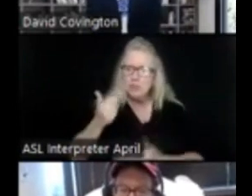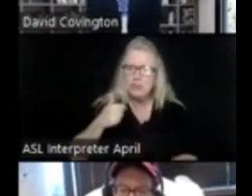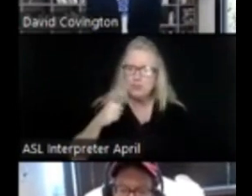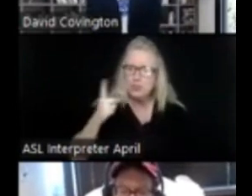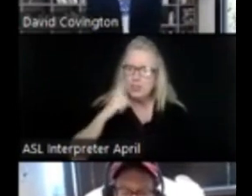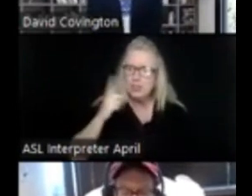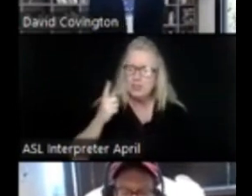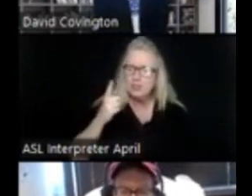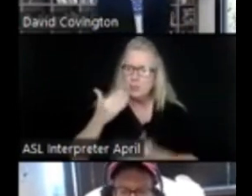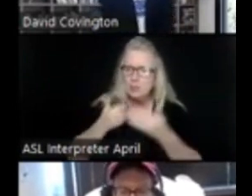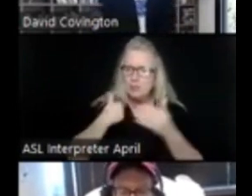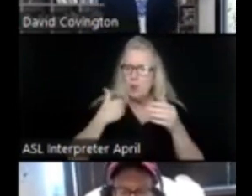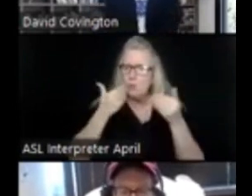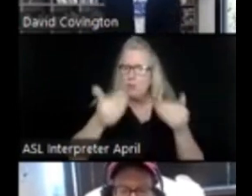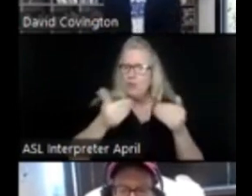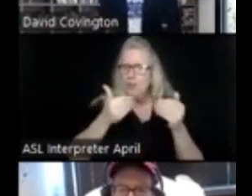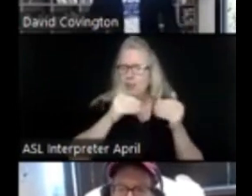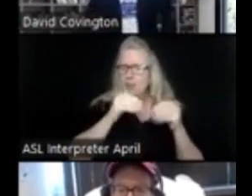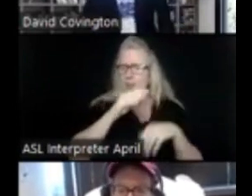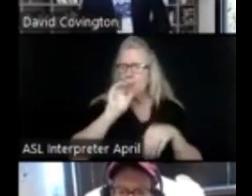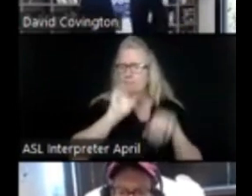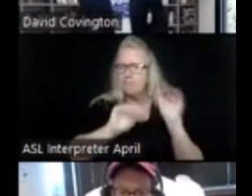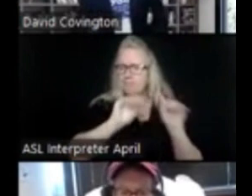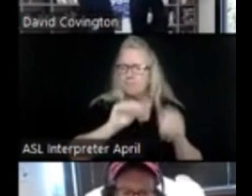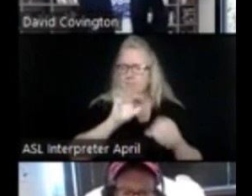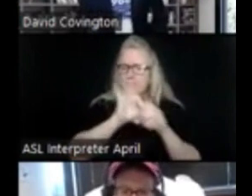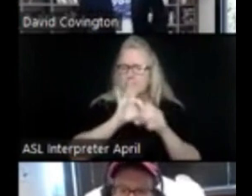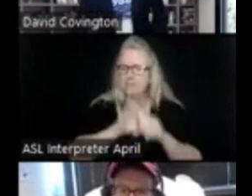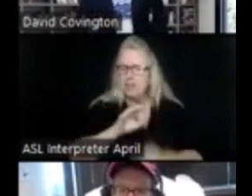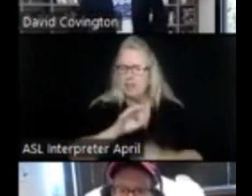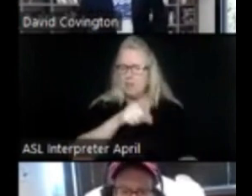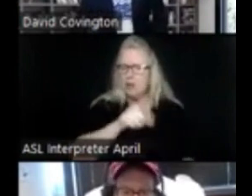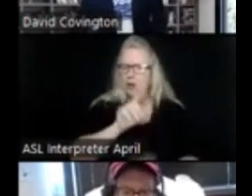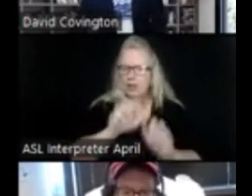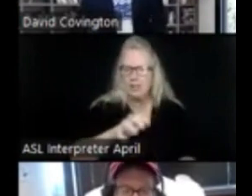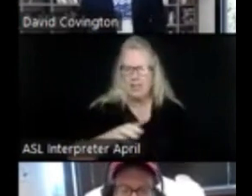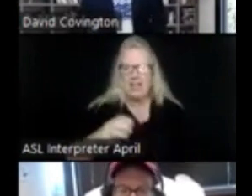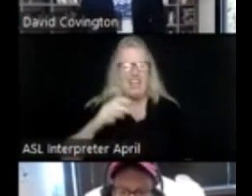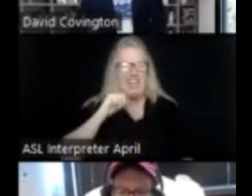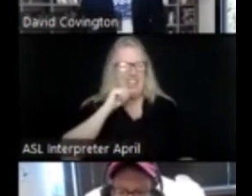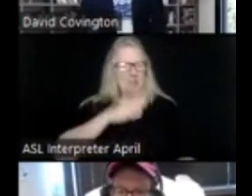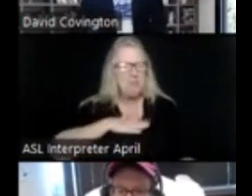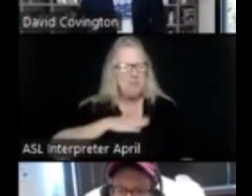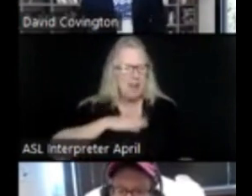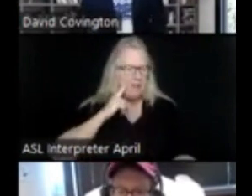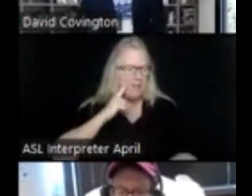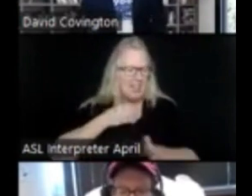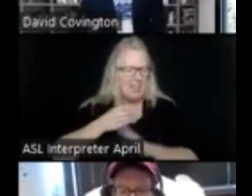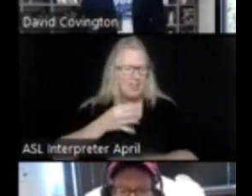AUDIENCE? THIS IS NOT MY AREA OF EXPERTISE, BUT I WOULD THINK THAT